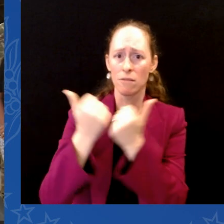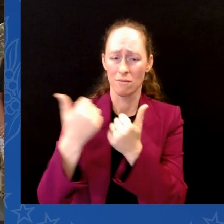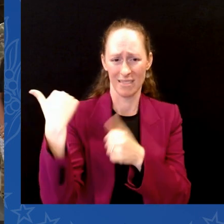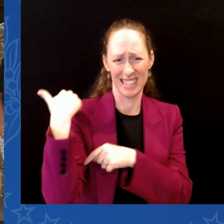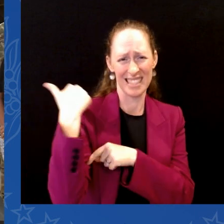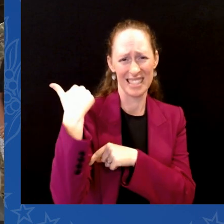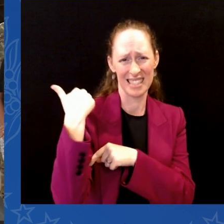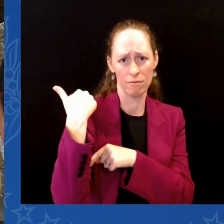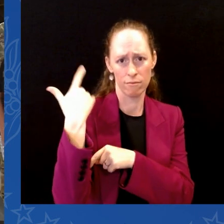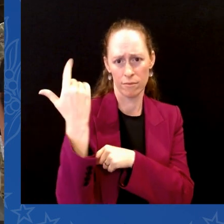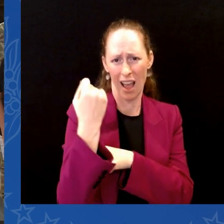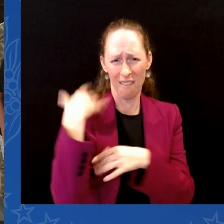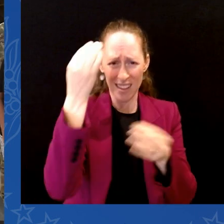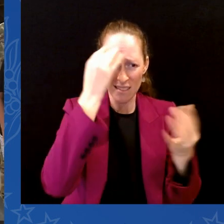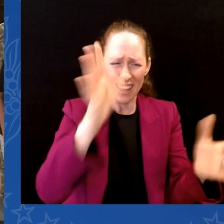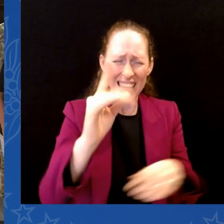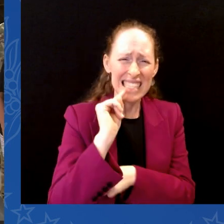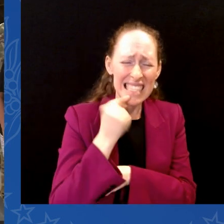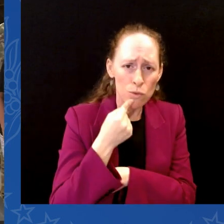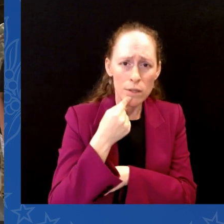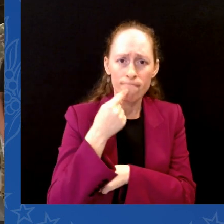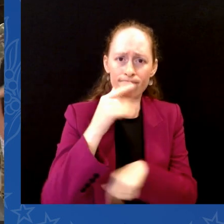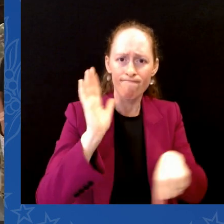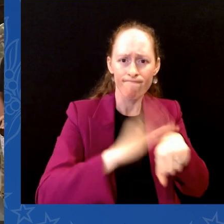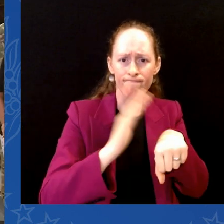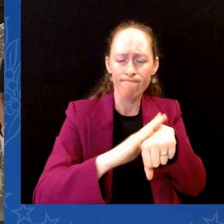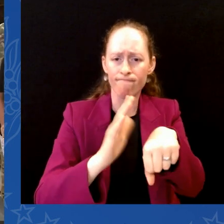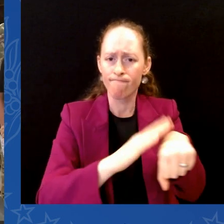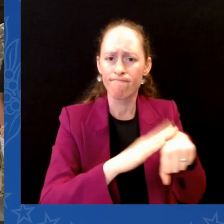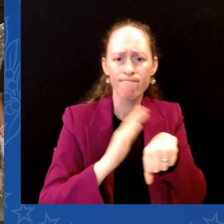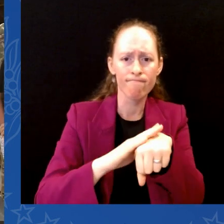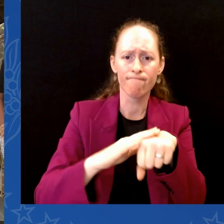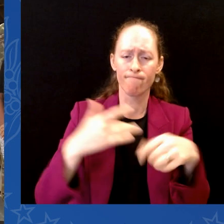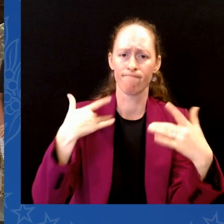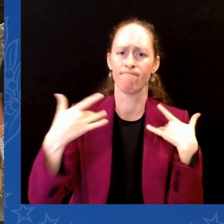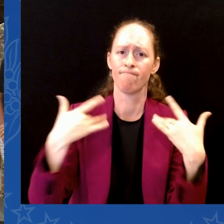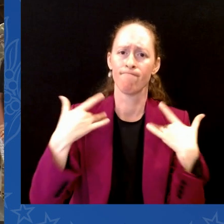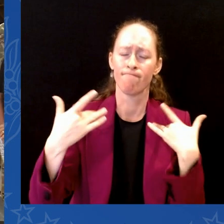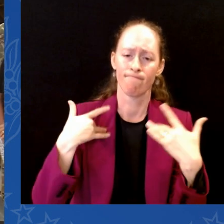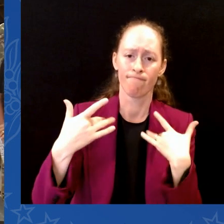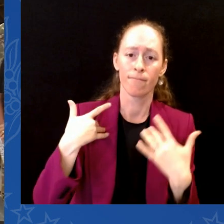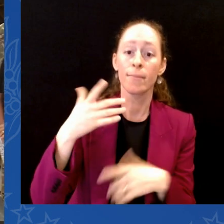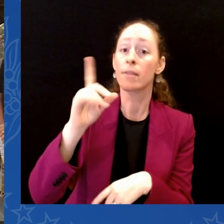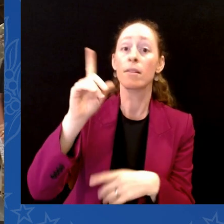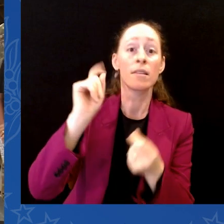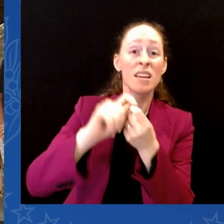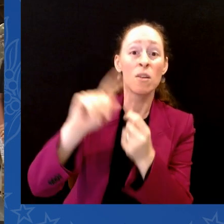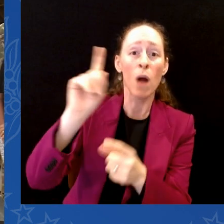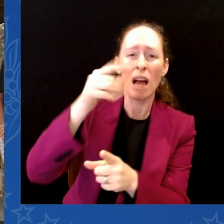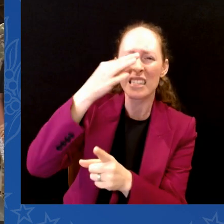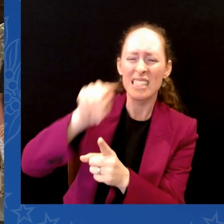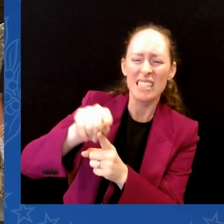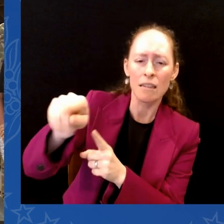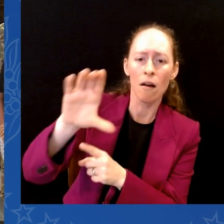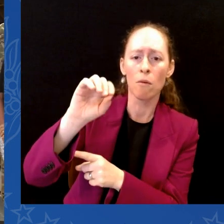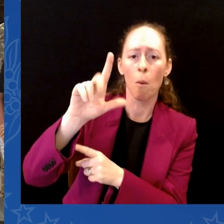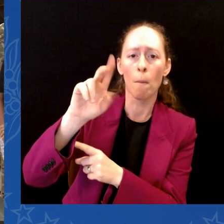by Columbia. And then the next day, we got a major disaster declaration approved by the President. And we really appreciated that.